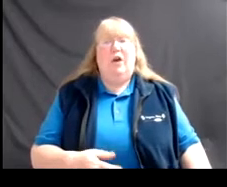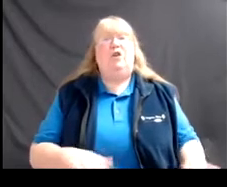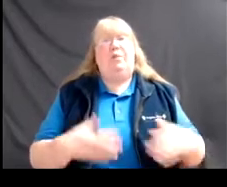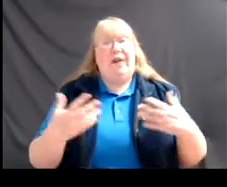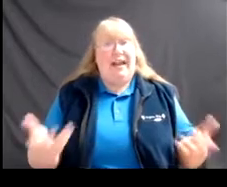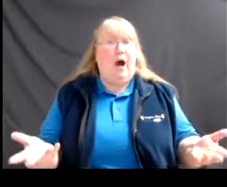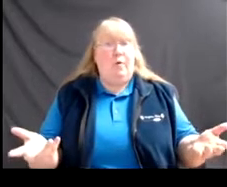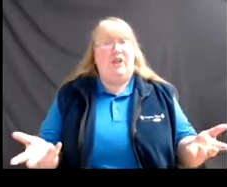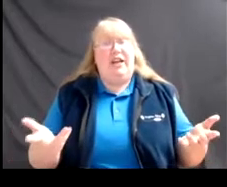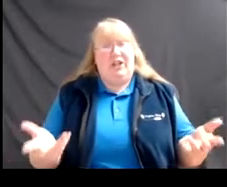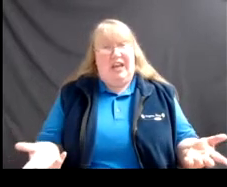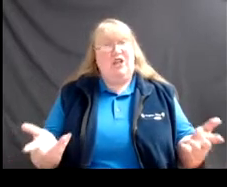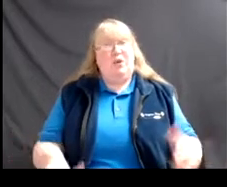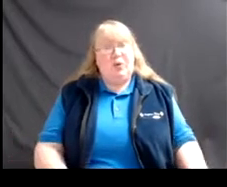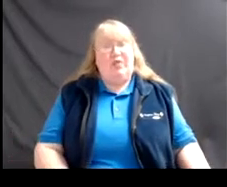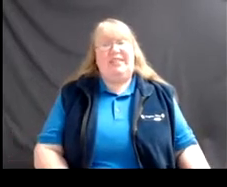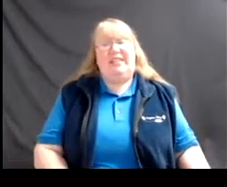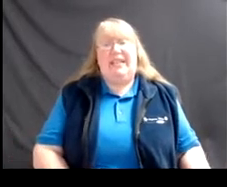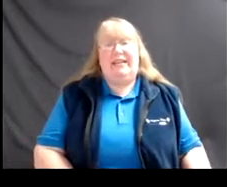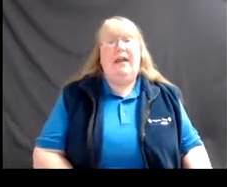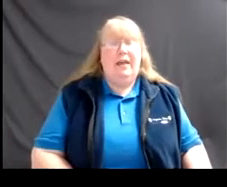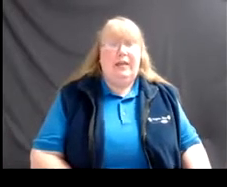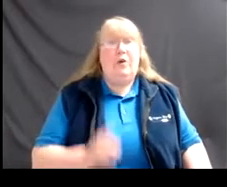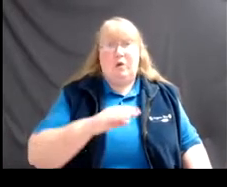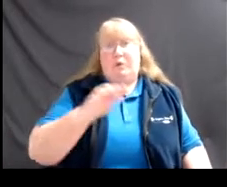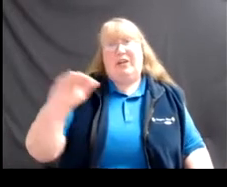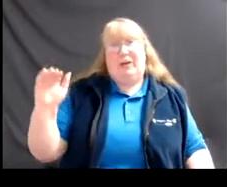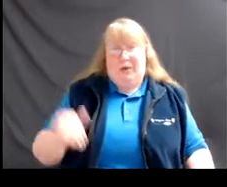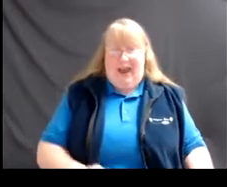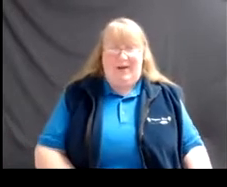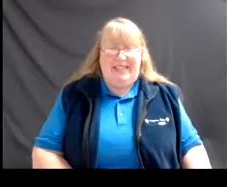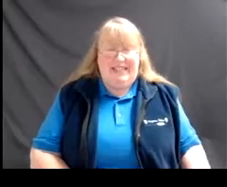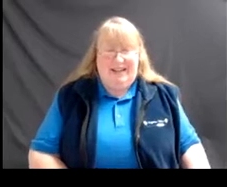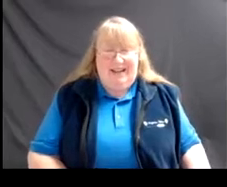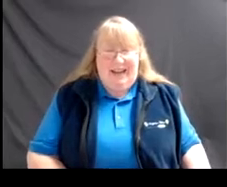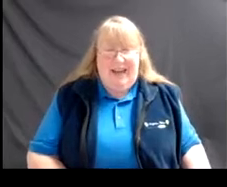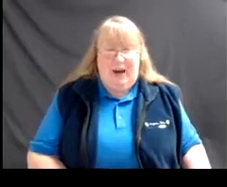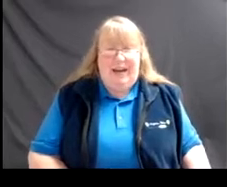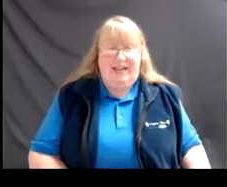to provide outreach and educational services in those particular counties and areas.